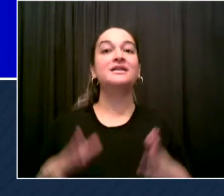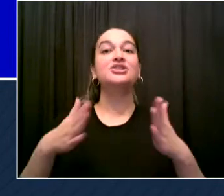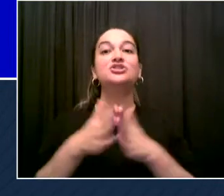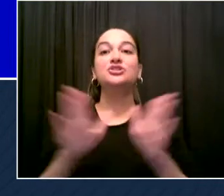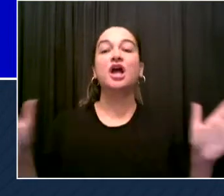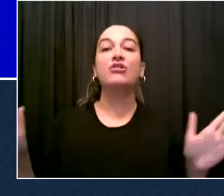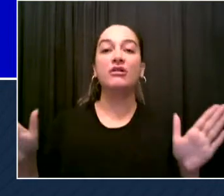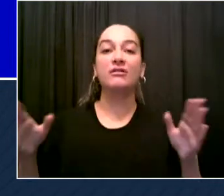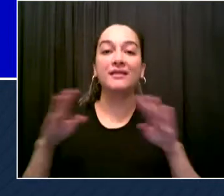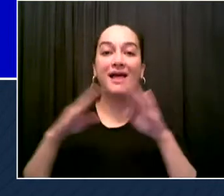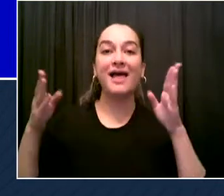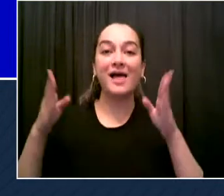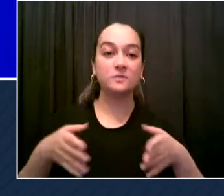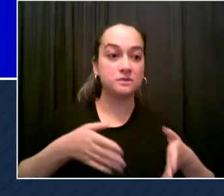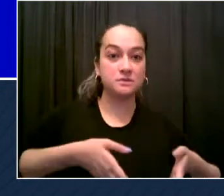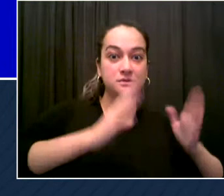ACHIEVEMENTS OVER THE LAST YEARS. WHEN I HAD TO